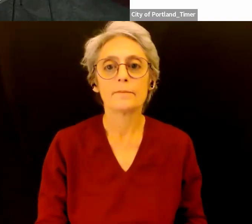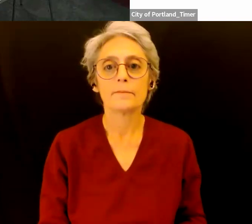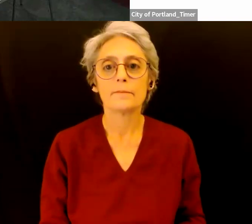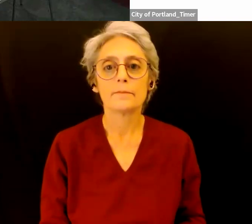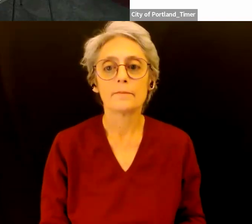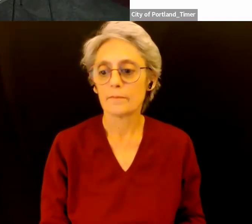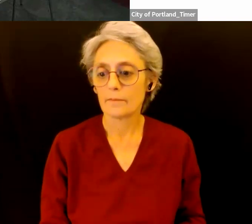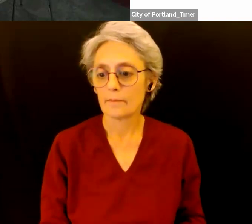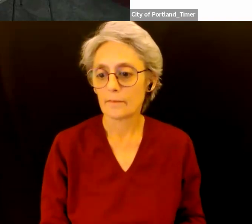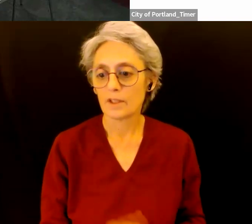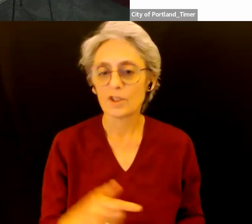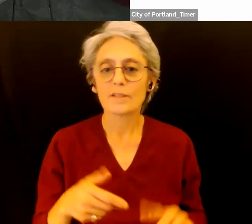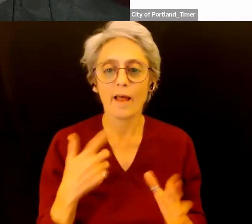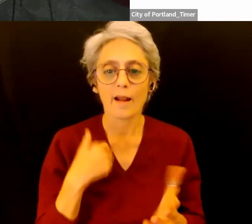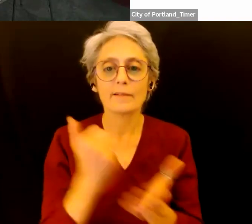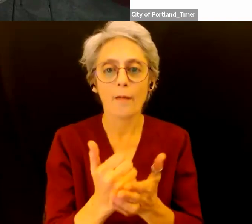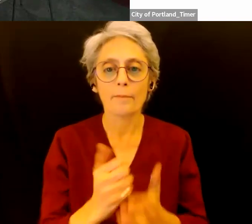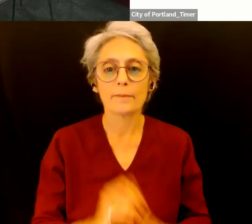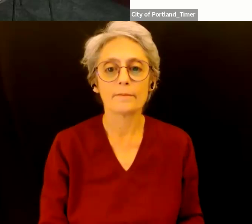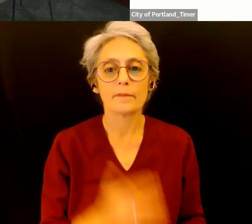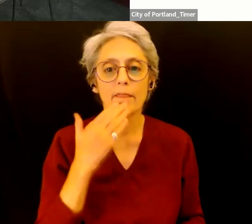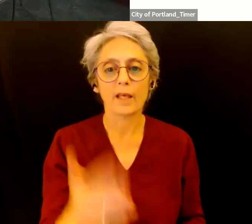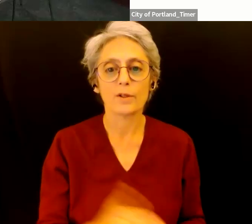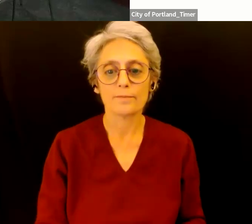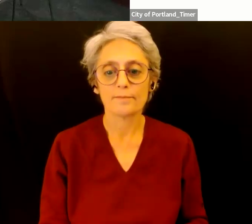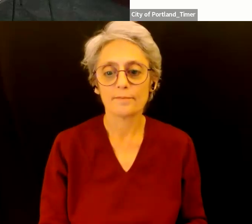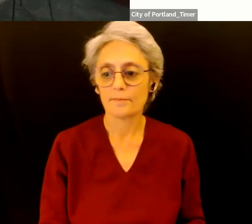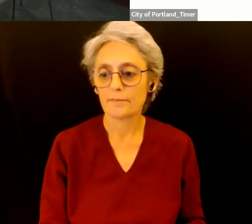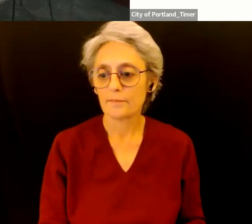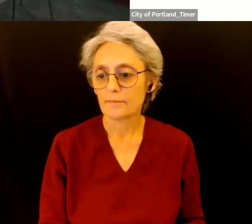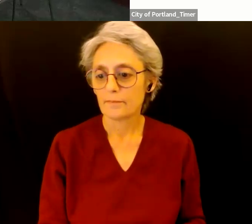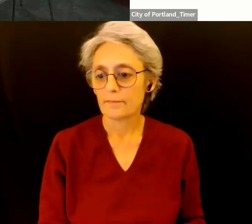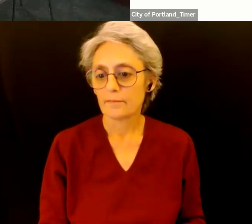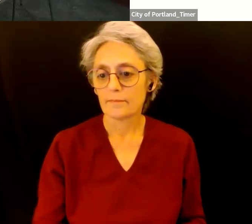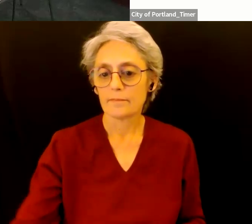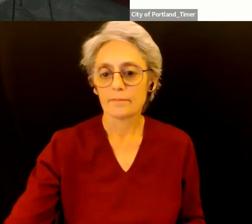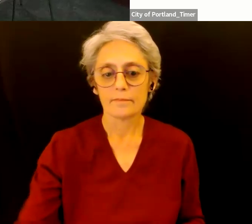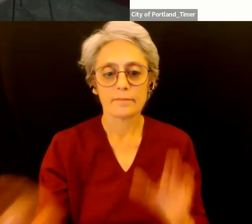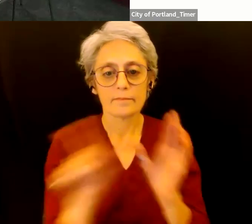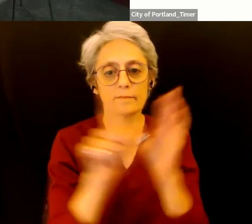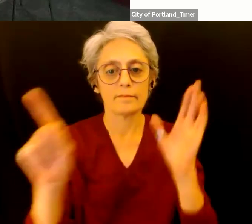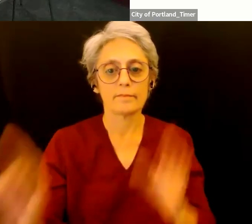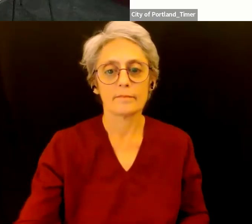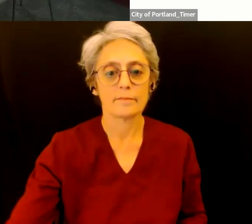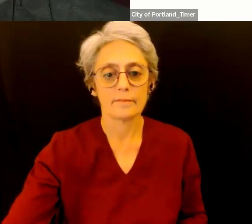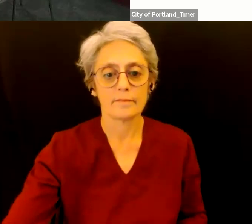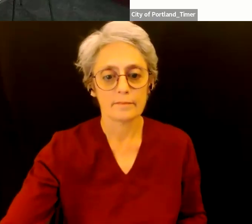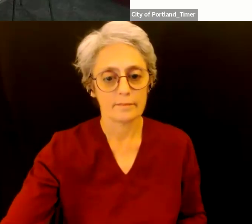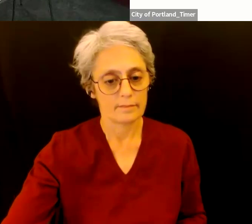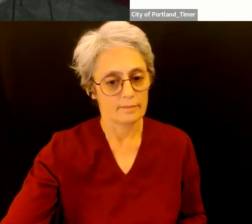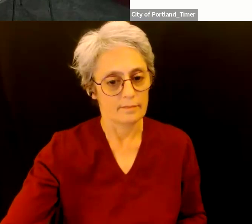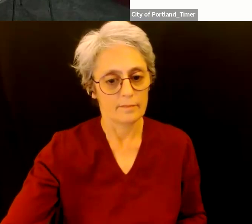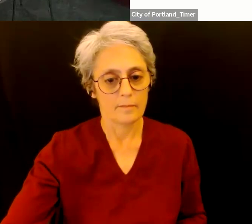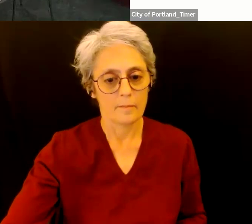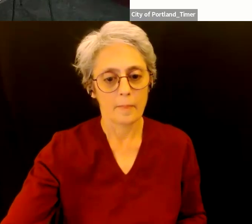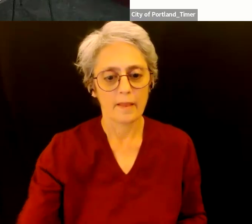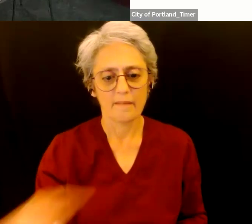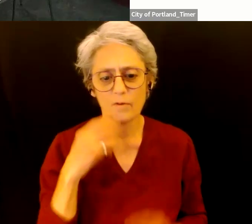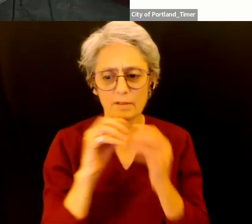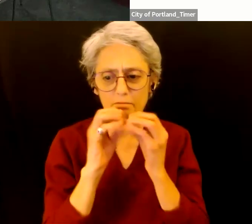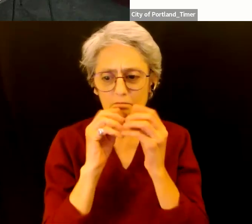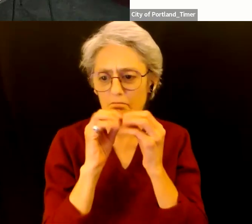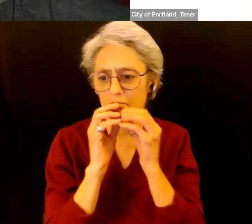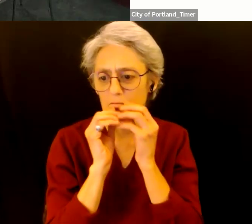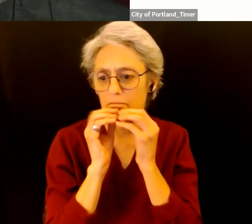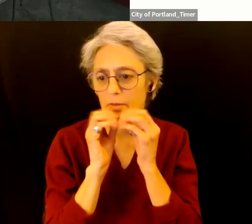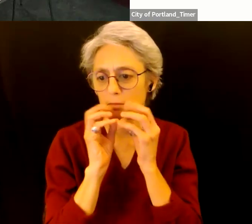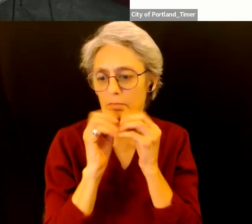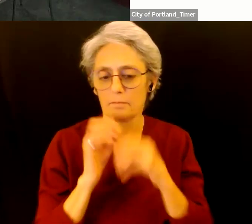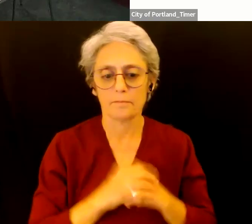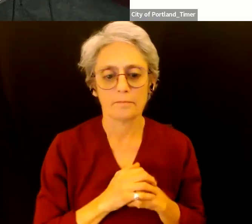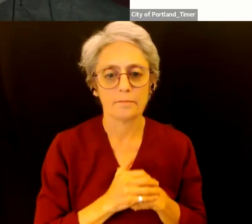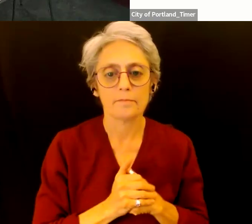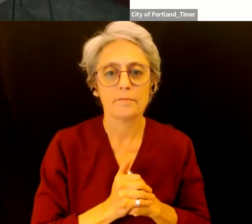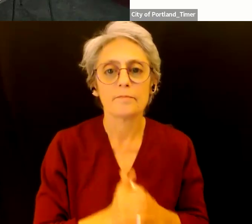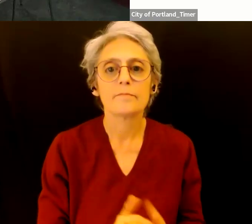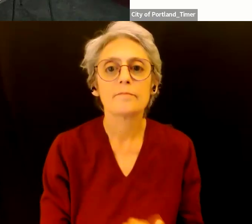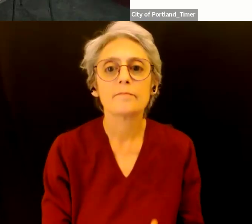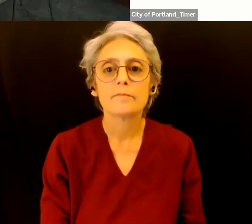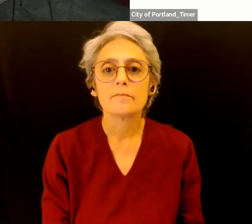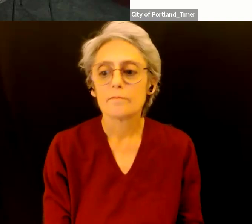Just let us help. Thank you.